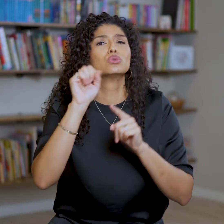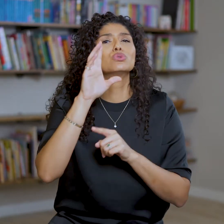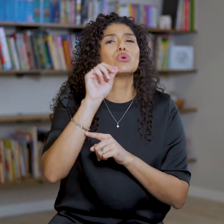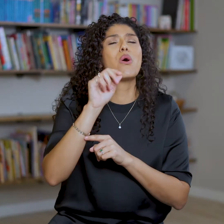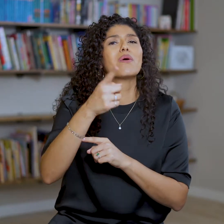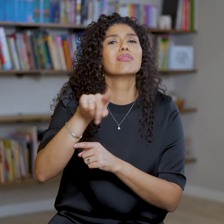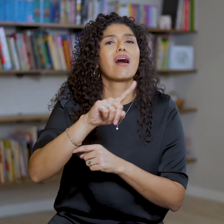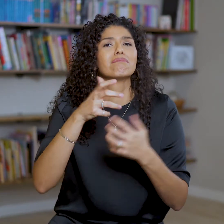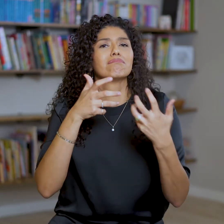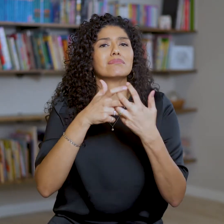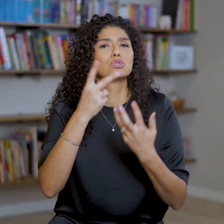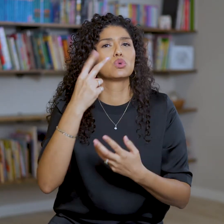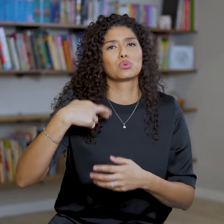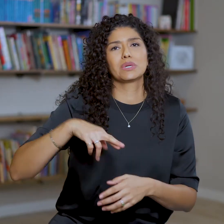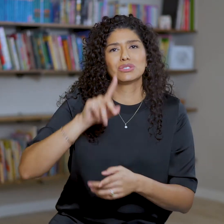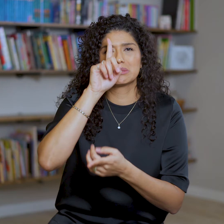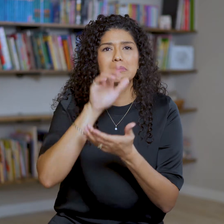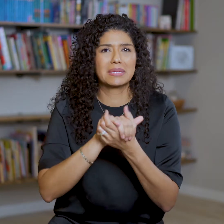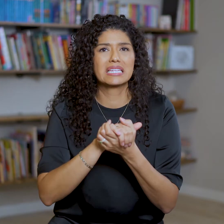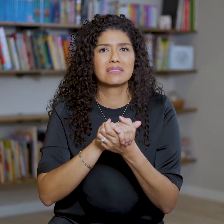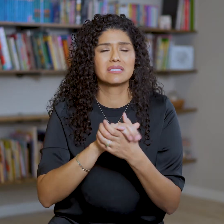by synthesizing two religious beliefs.